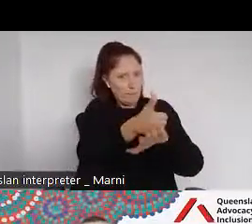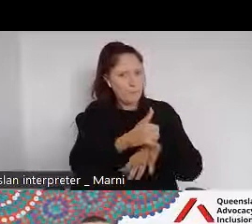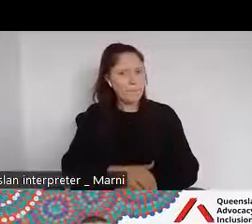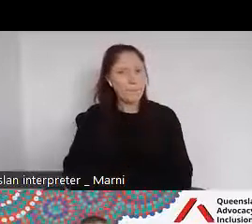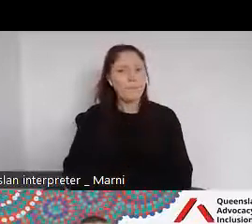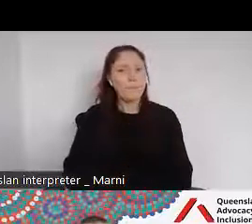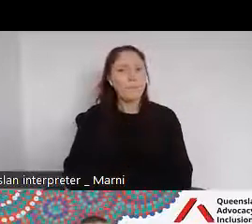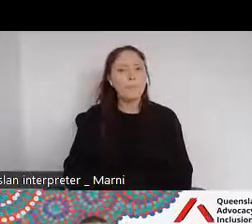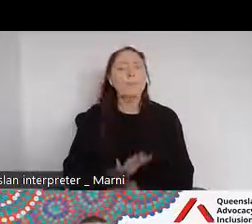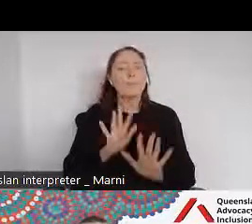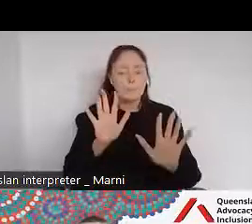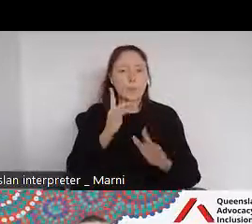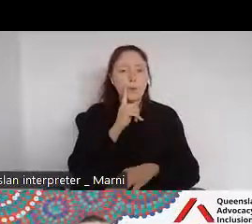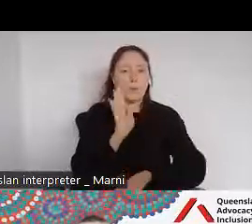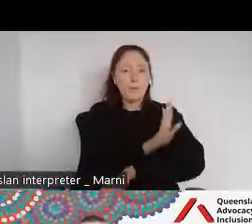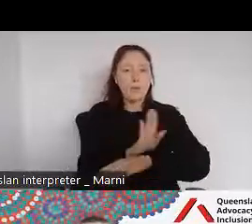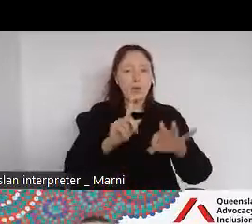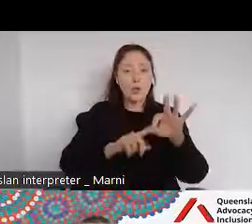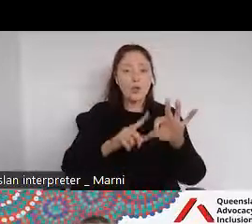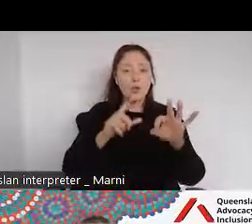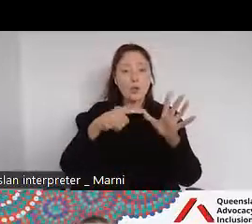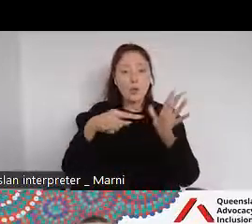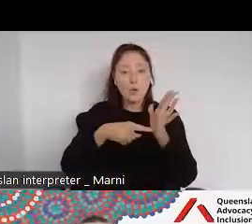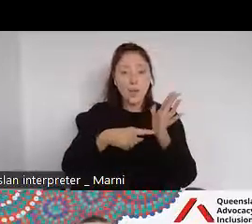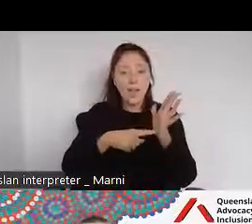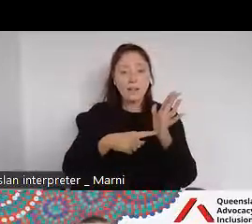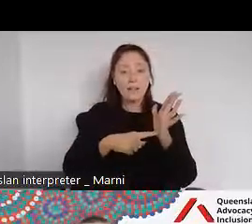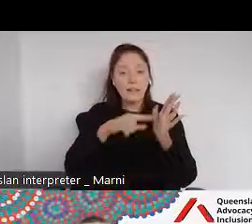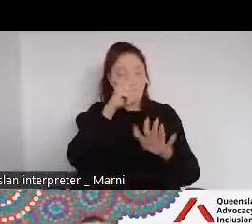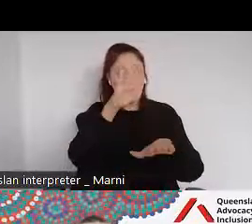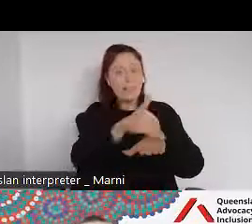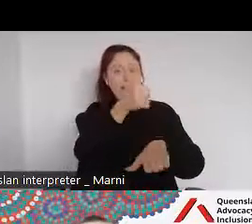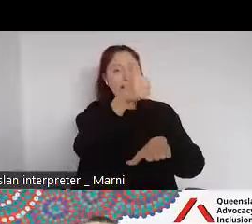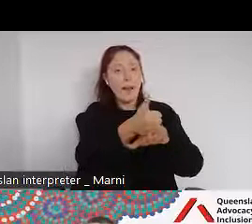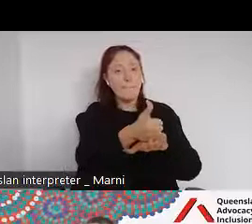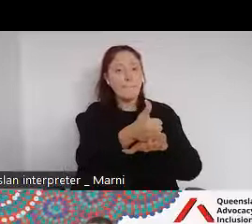the tribunal QCAT can make an order appointing a guardian or an administrator on its own initiative